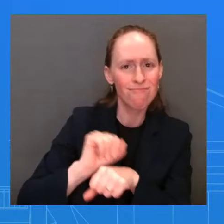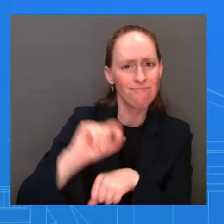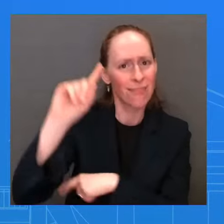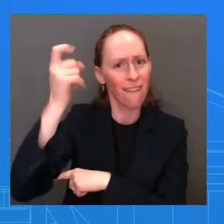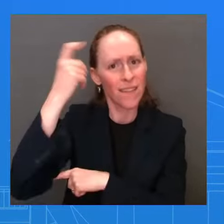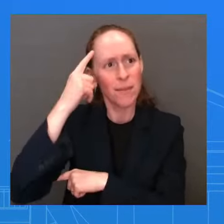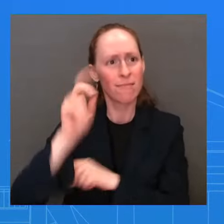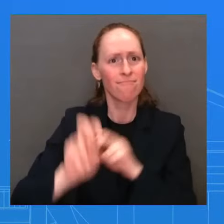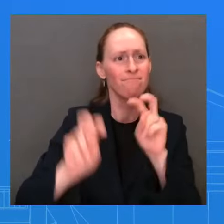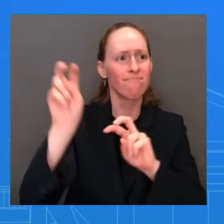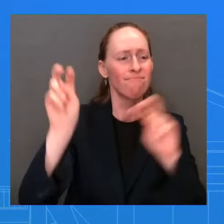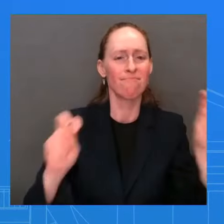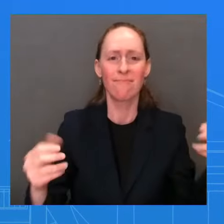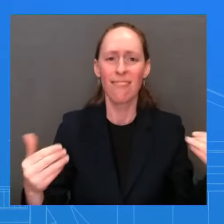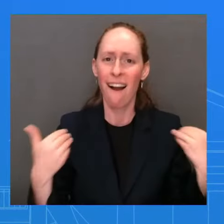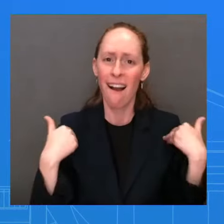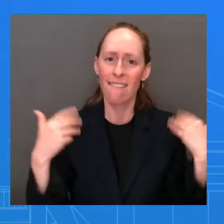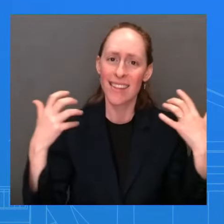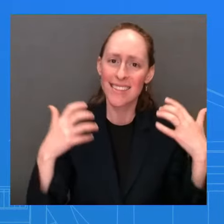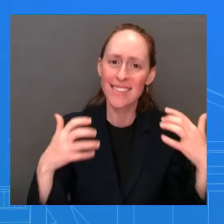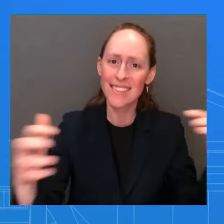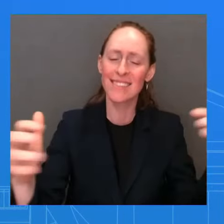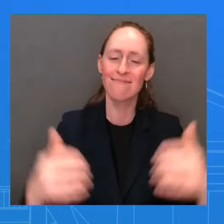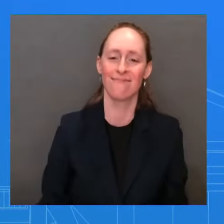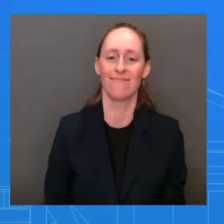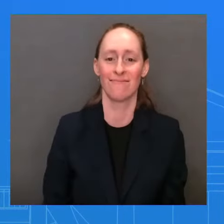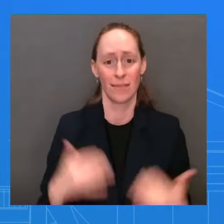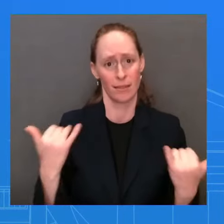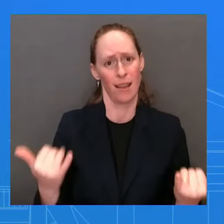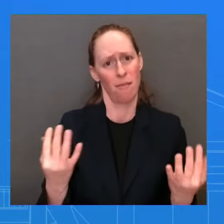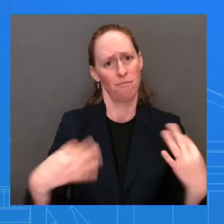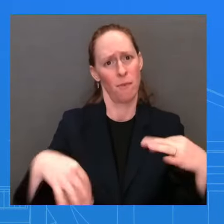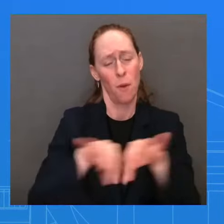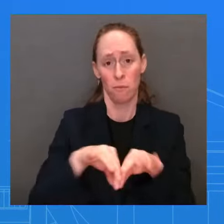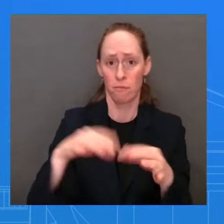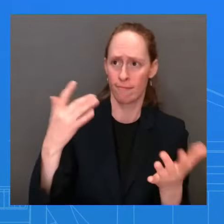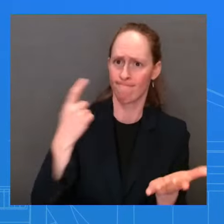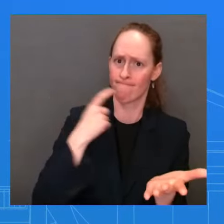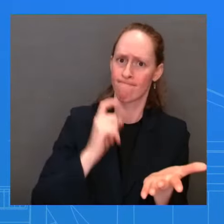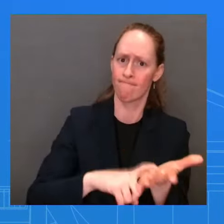community continues to face relentless attacks from some Republicans across the country.